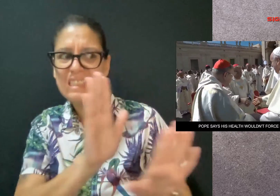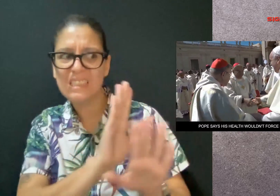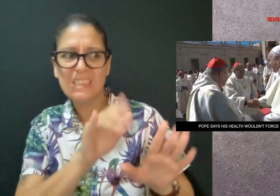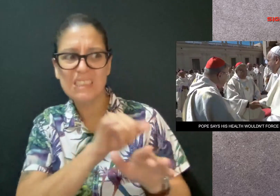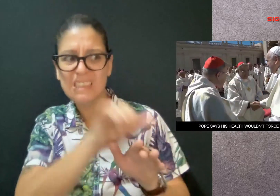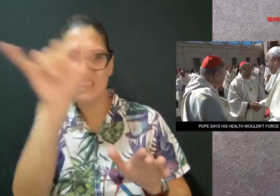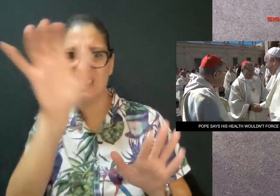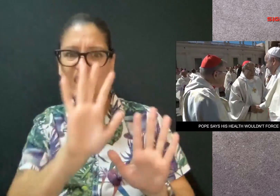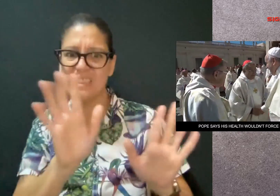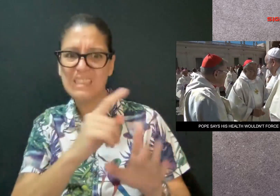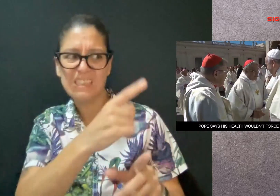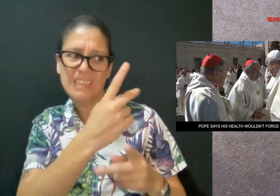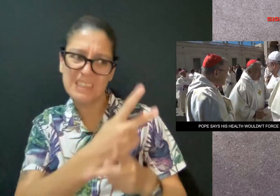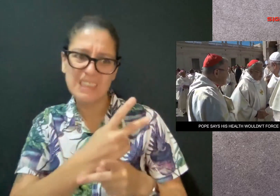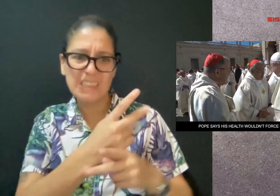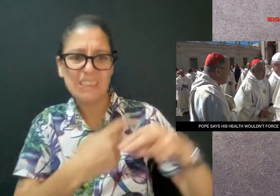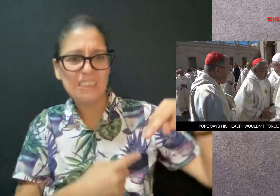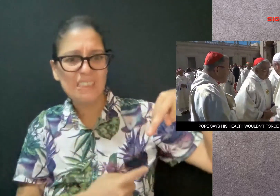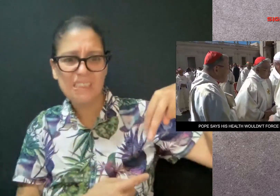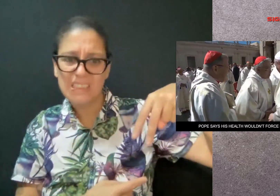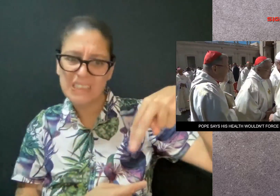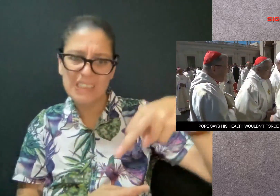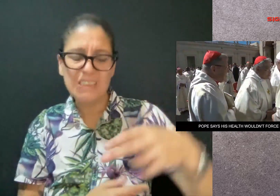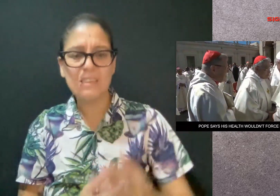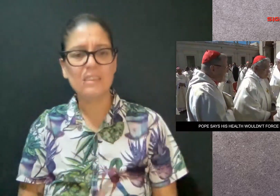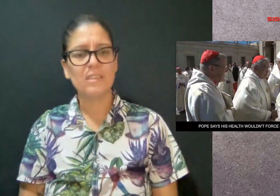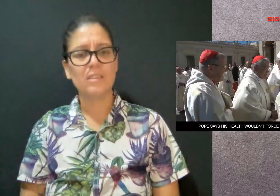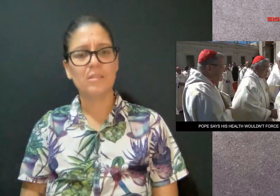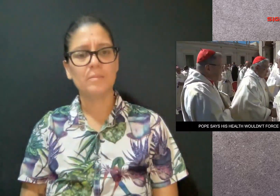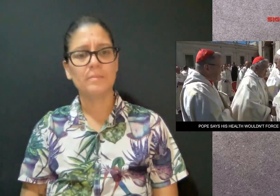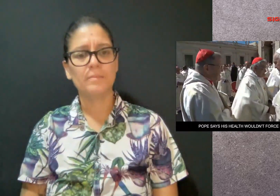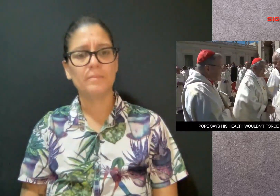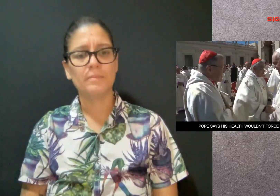but doctors advised him to skip the trips due to his knee problems